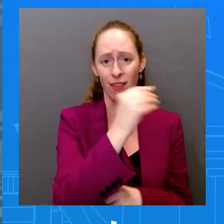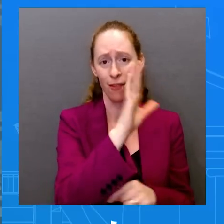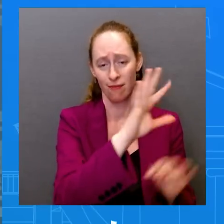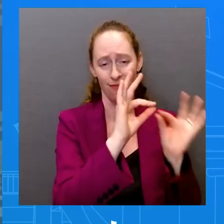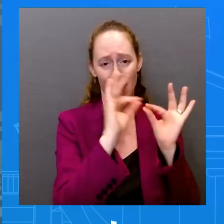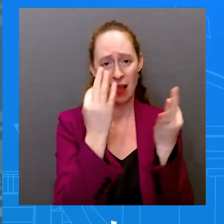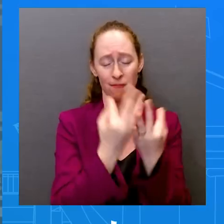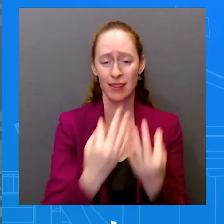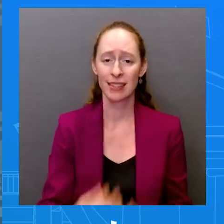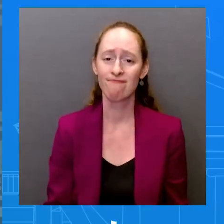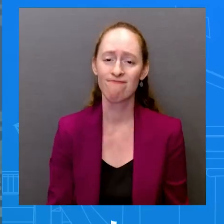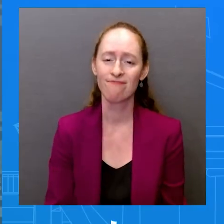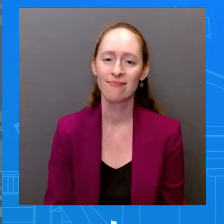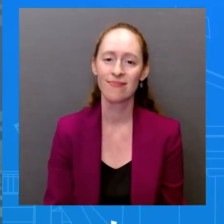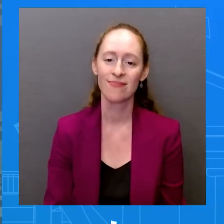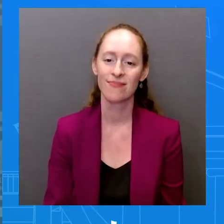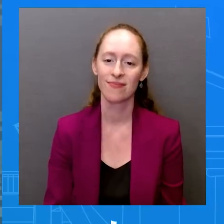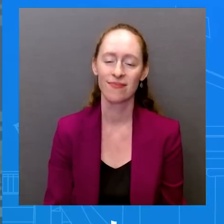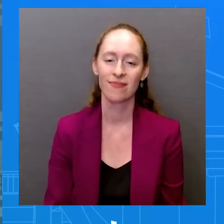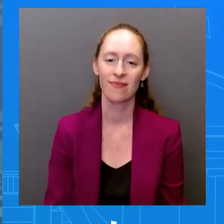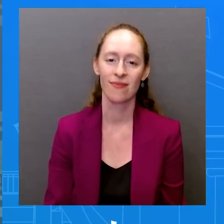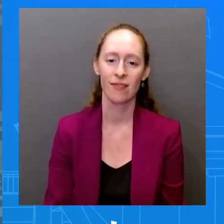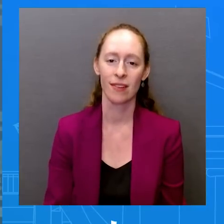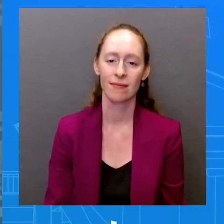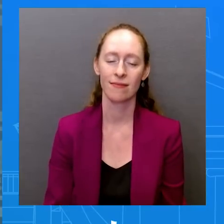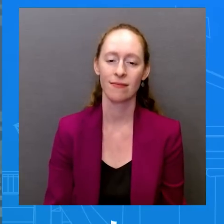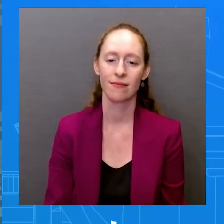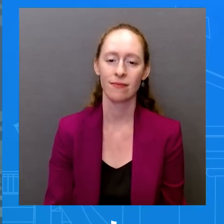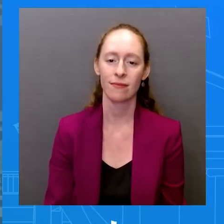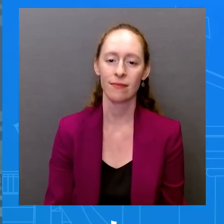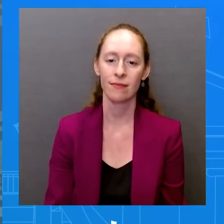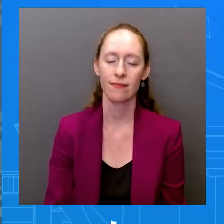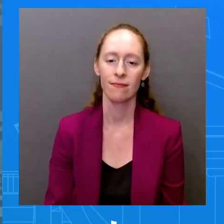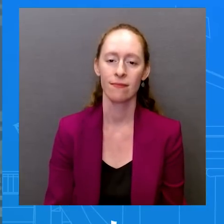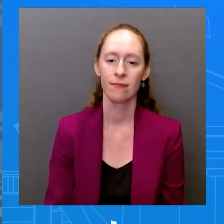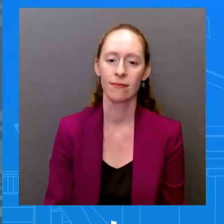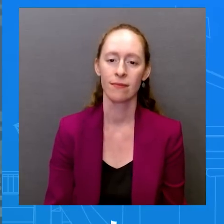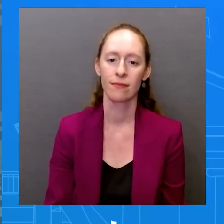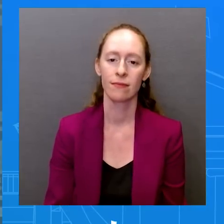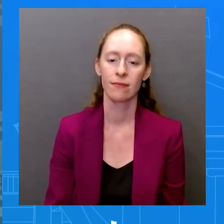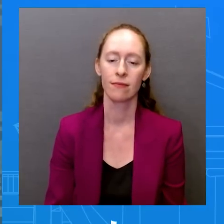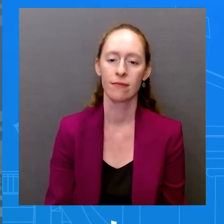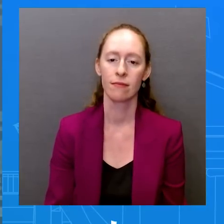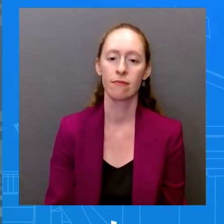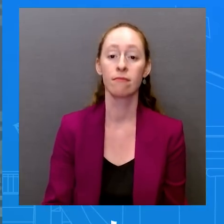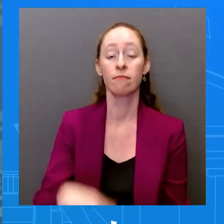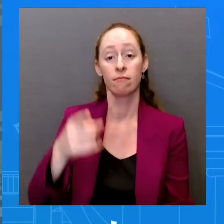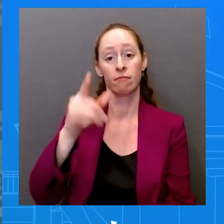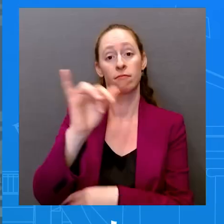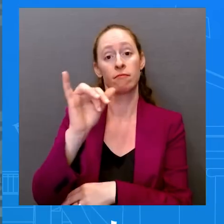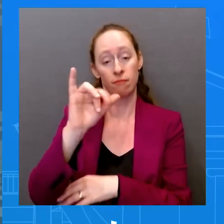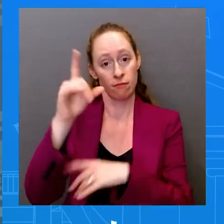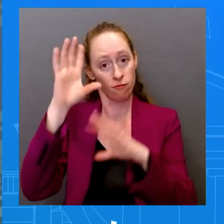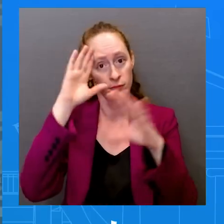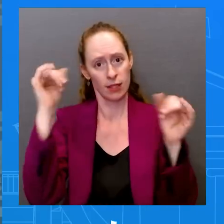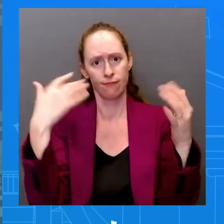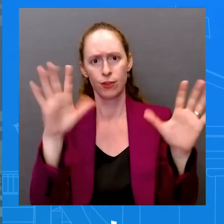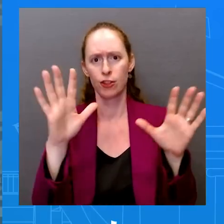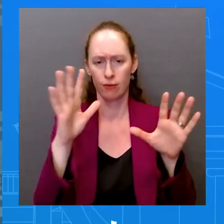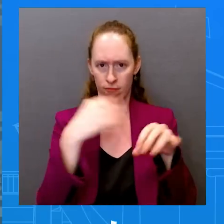during a previously scheduled video conference this morning that he and Dr. Biden are thinking of the Queen, her family,